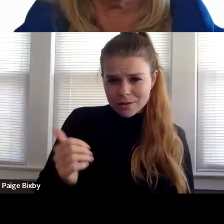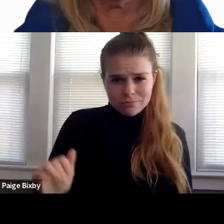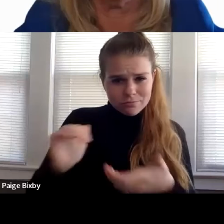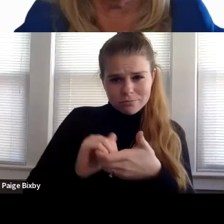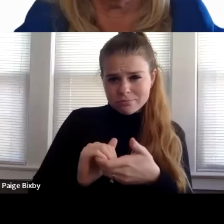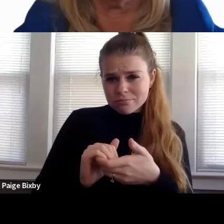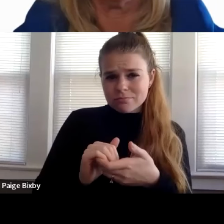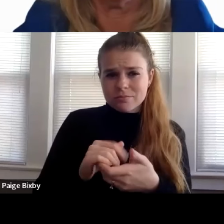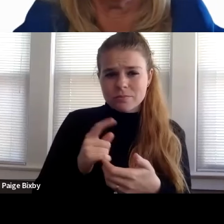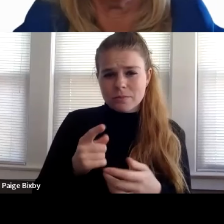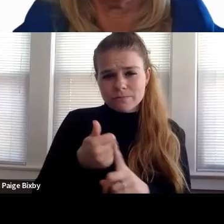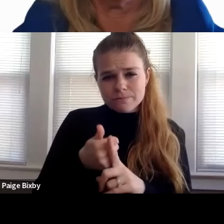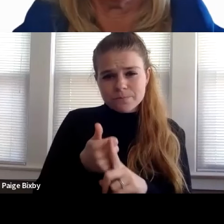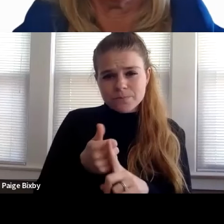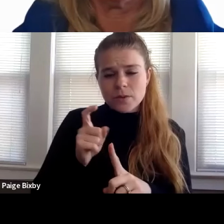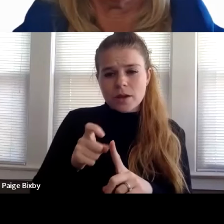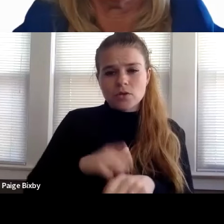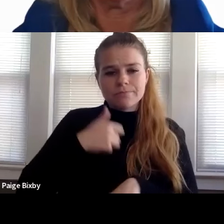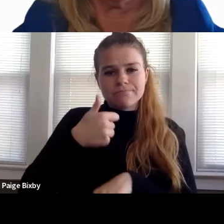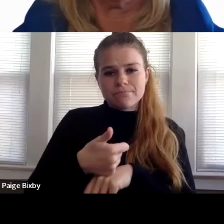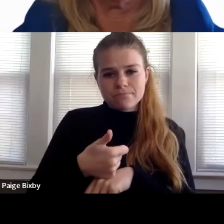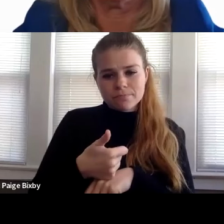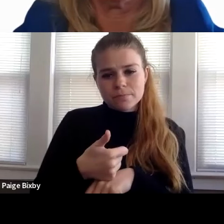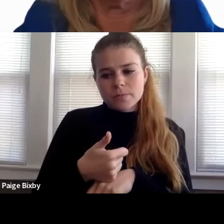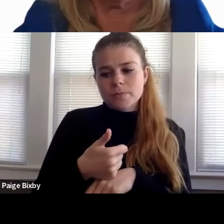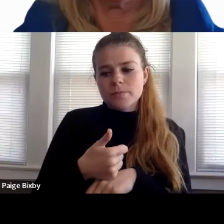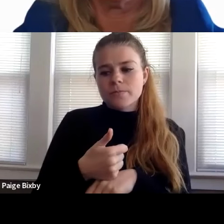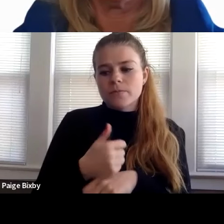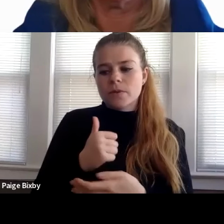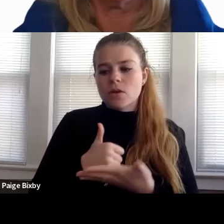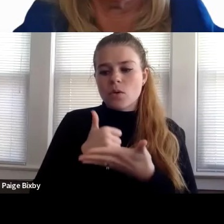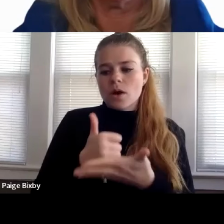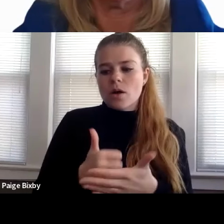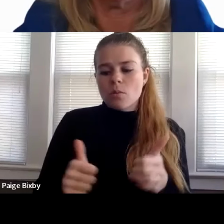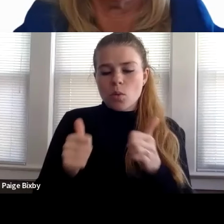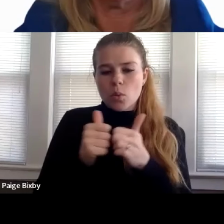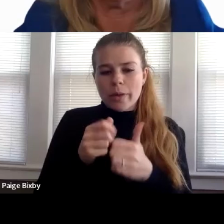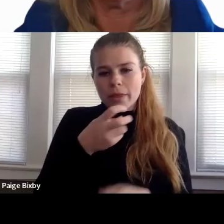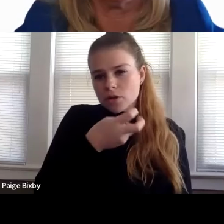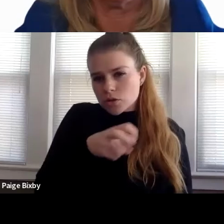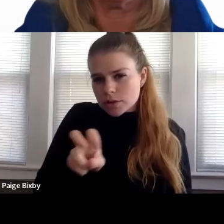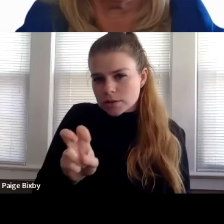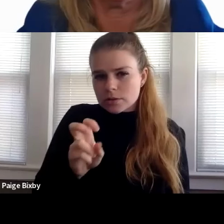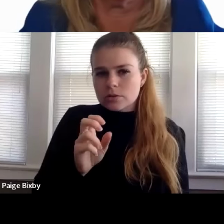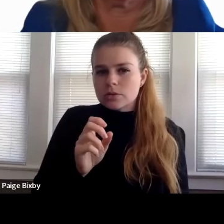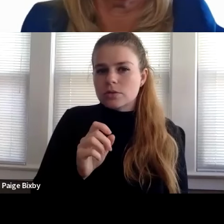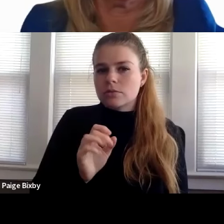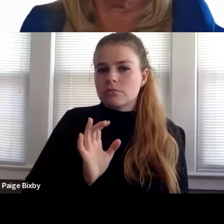that you had to make to help with these transitions that your treatment court has gone through?